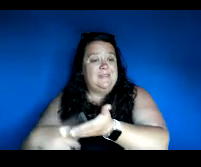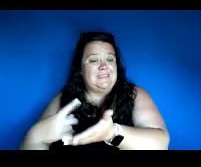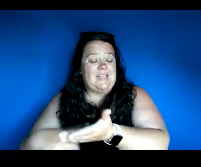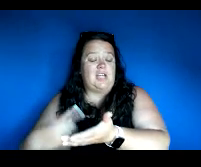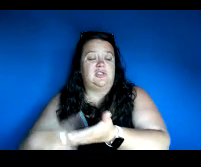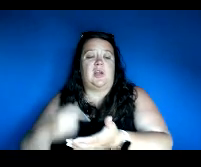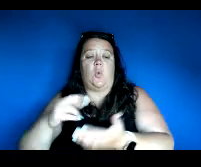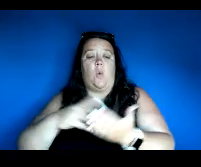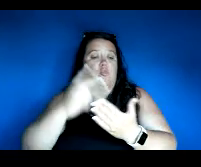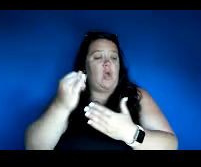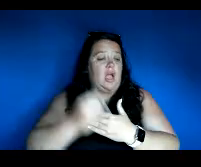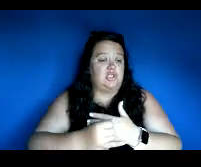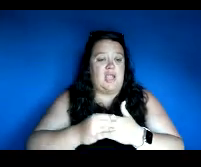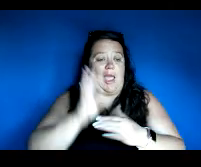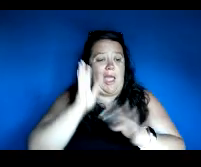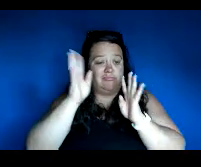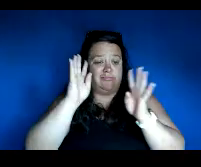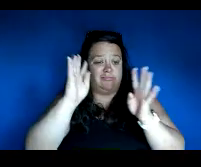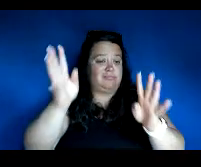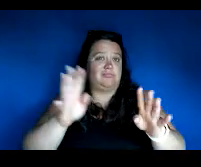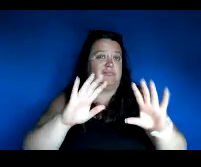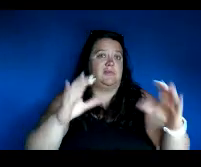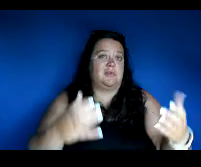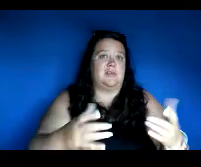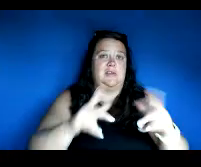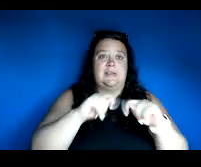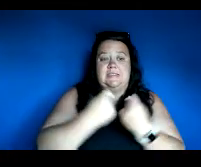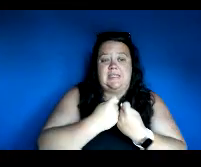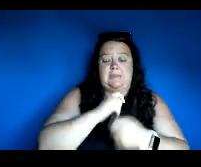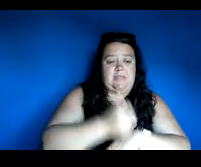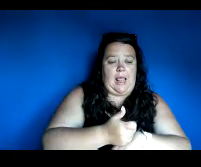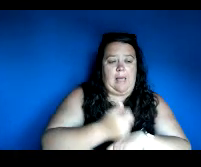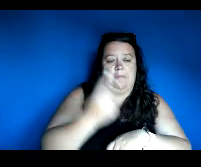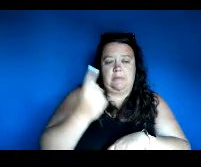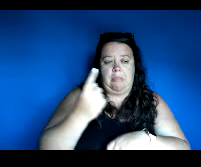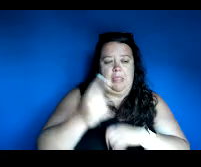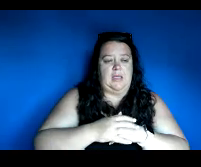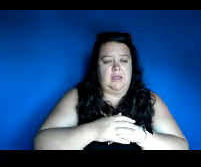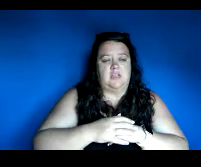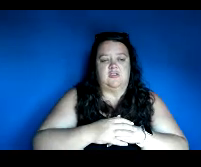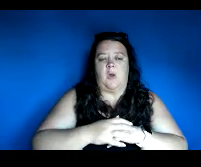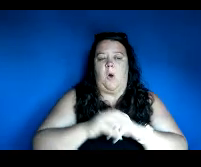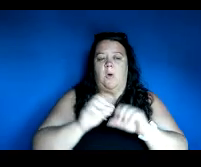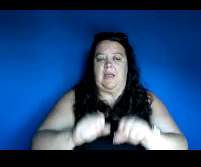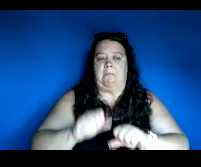projects that are, you know, where the teams are set up? So there can be a lot of variation there. And so, again,